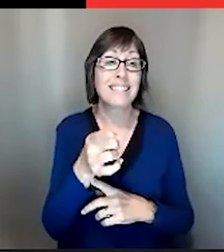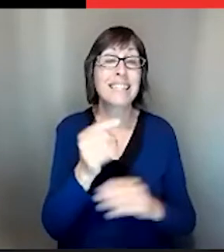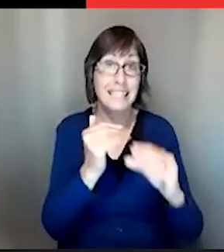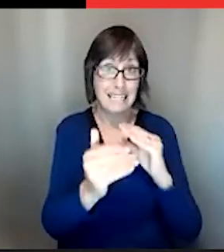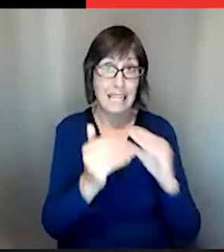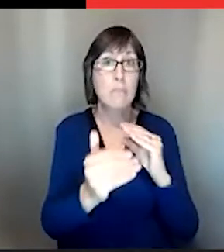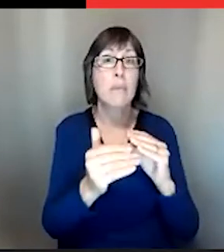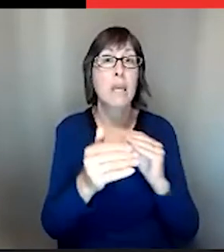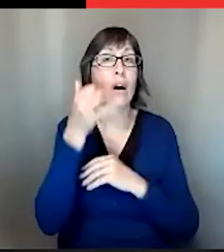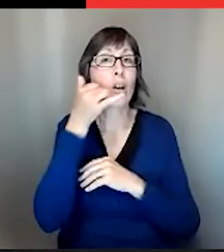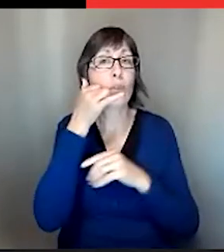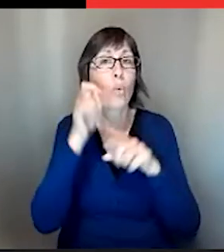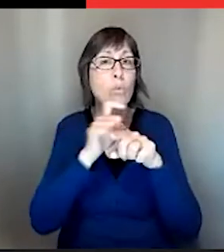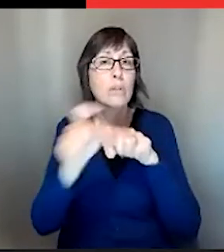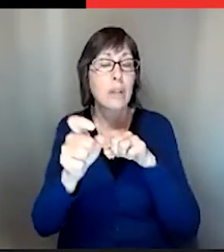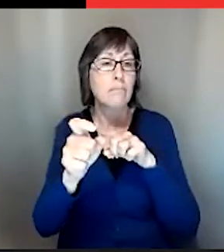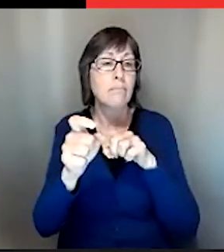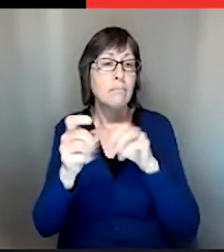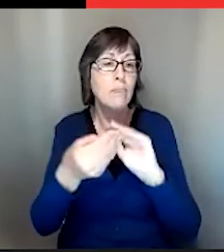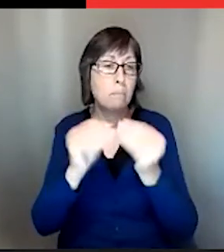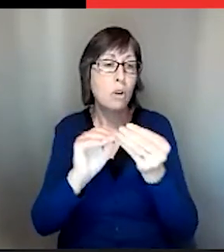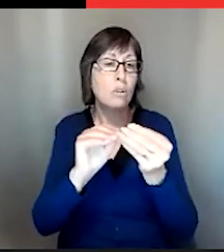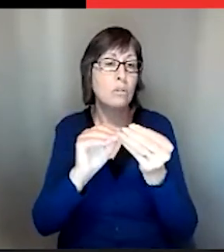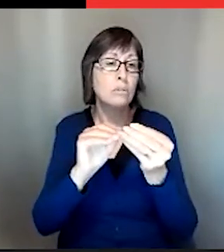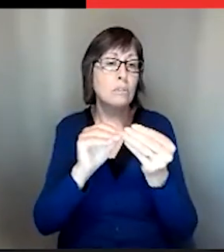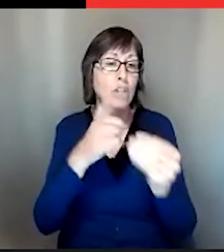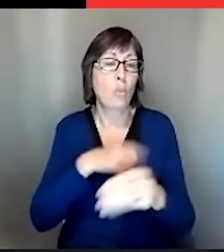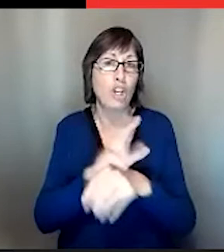number we will use to contact you about your profile or grant applications, and the mailing